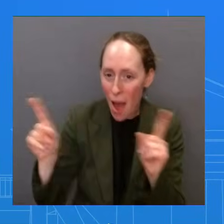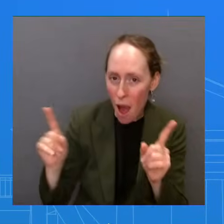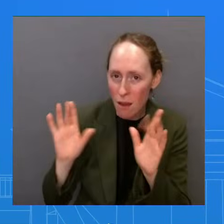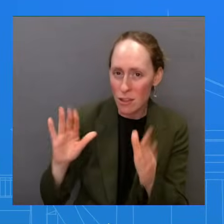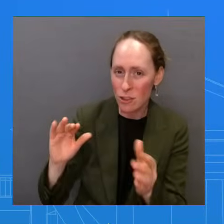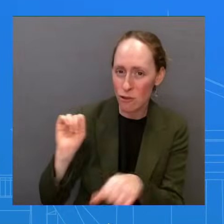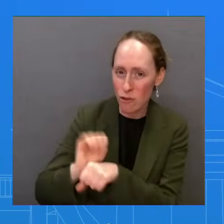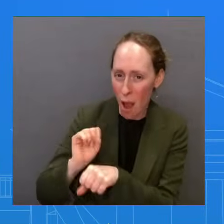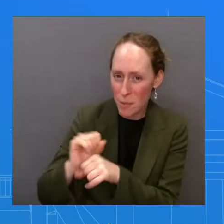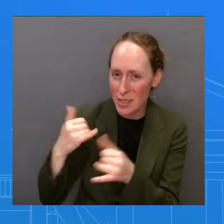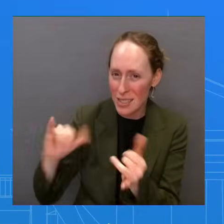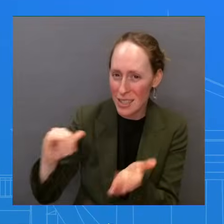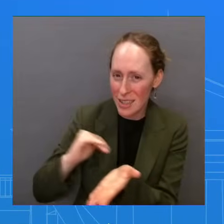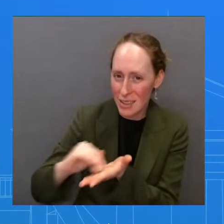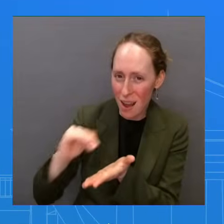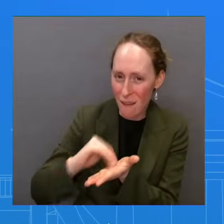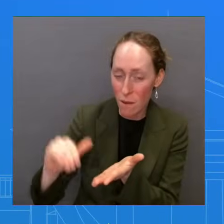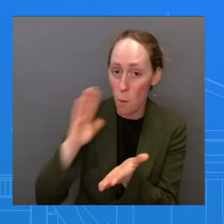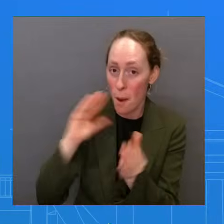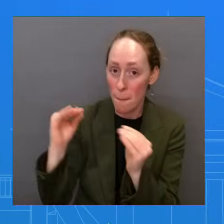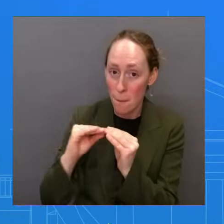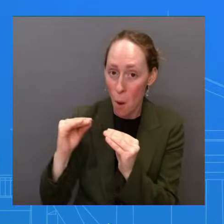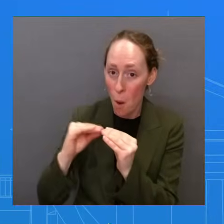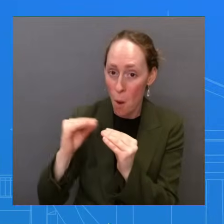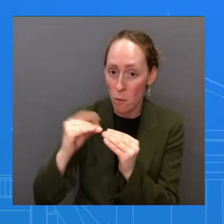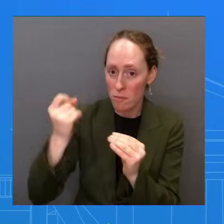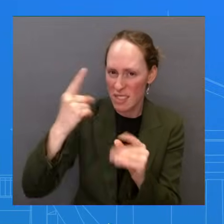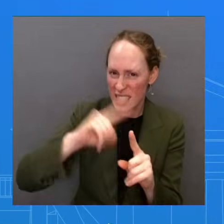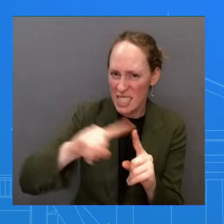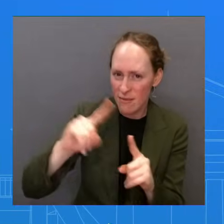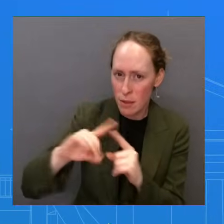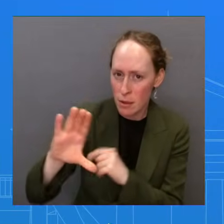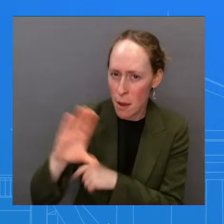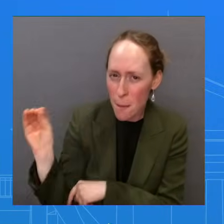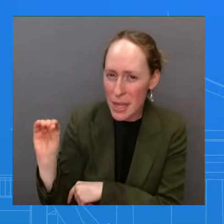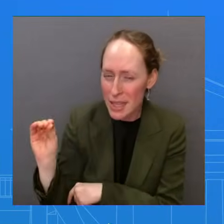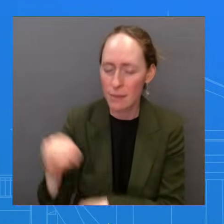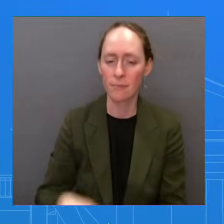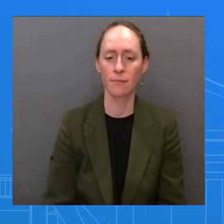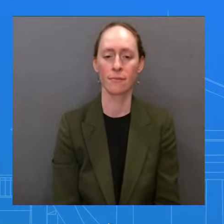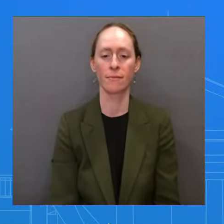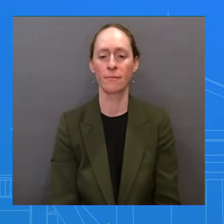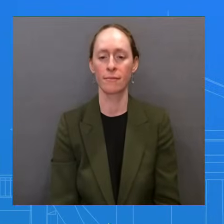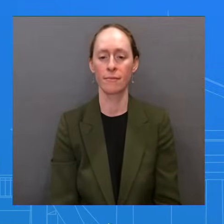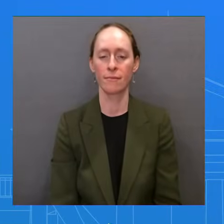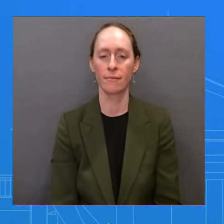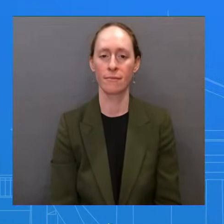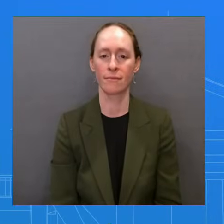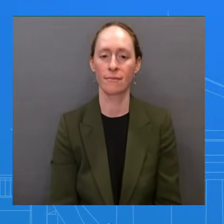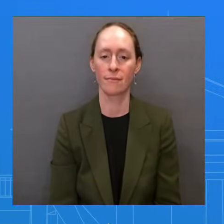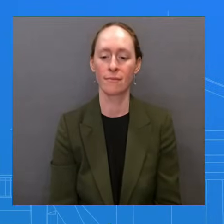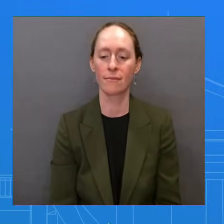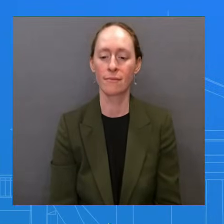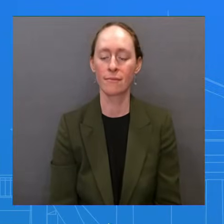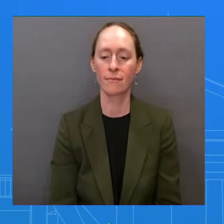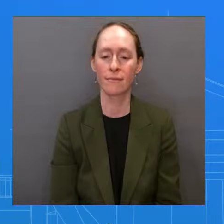Ms. Jean-Pierre: But, look, I just laid out the data, what we've seen. Even as layoffs remain low -- it still remains low --